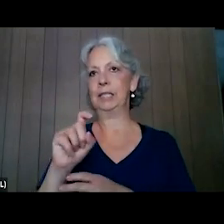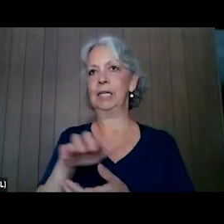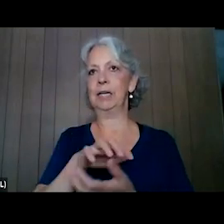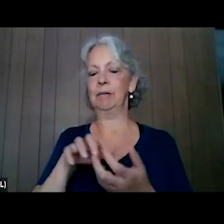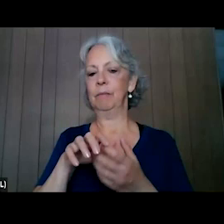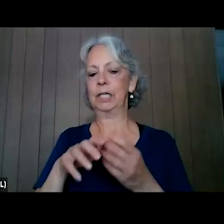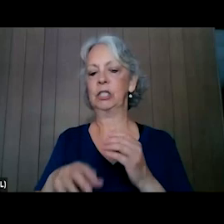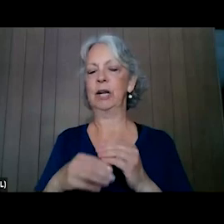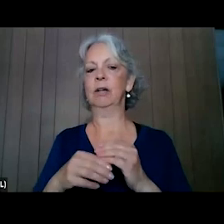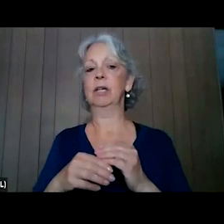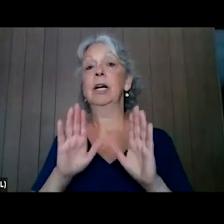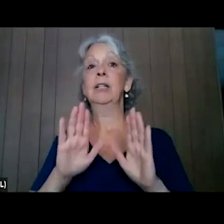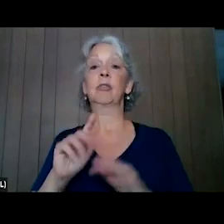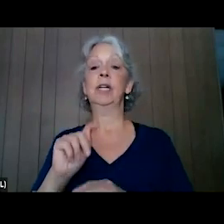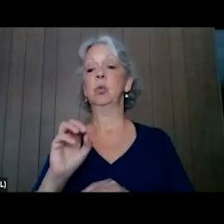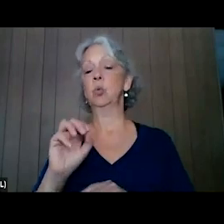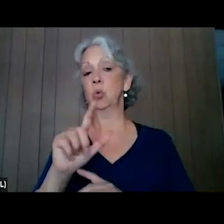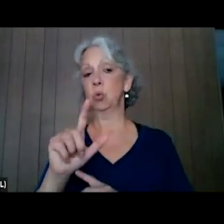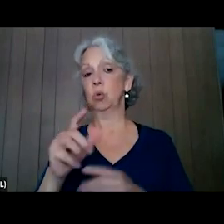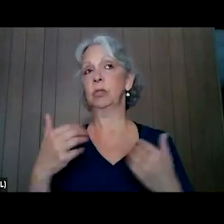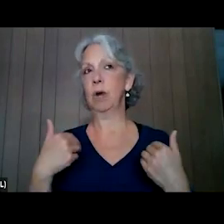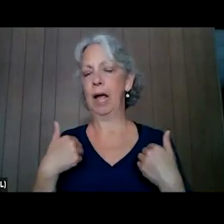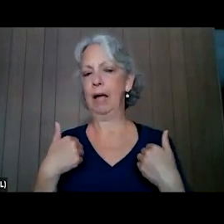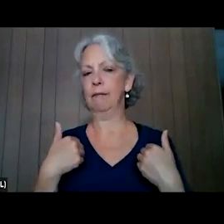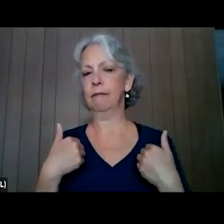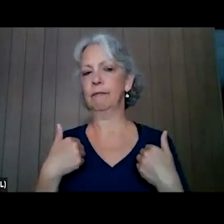They are a great tool to have, they're very sensitive.